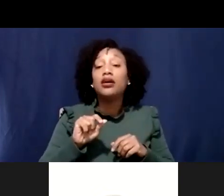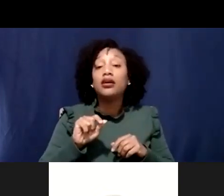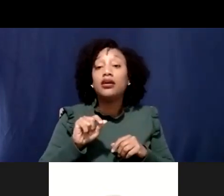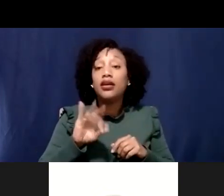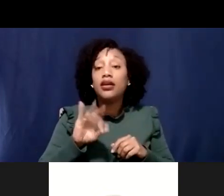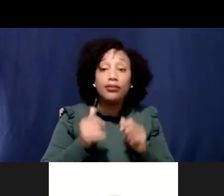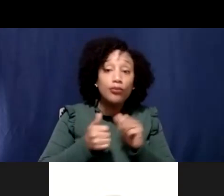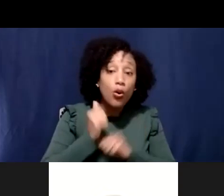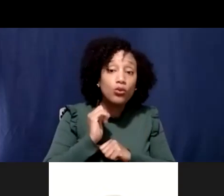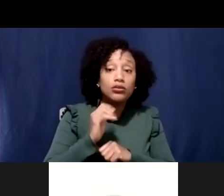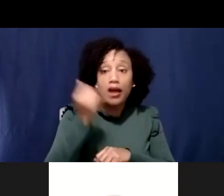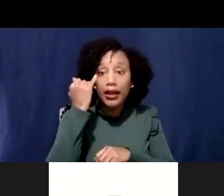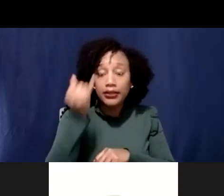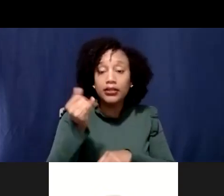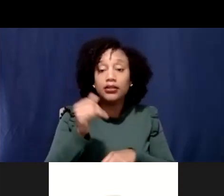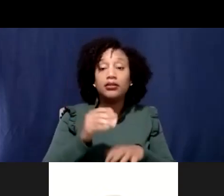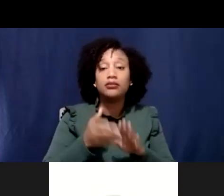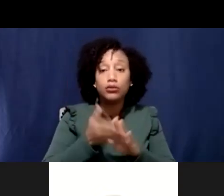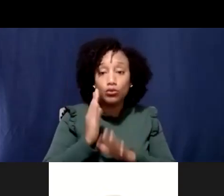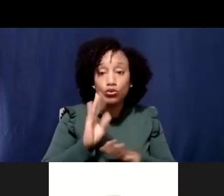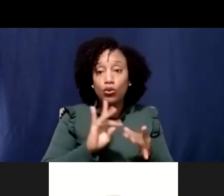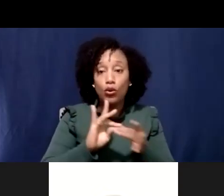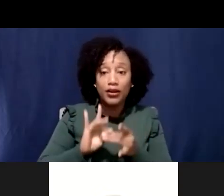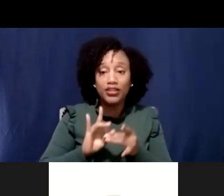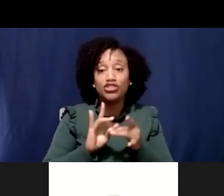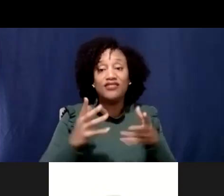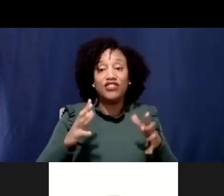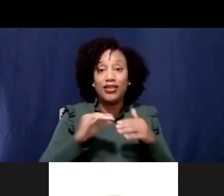and coordination is done or led by one person?